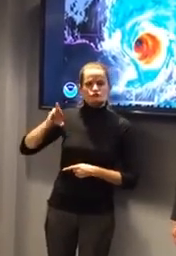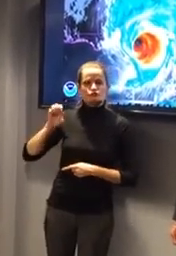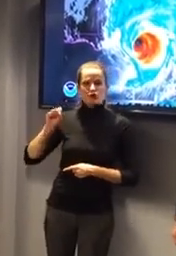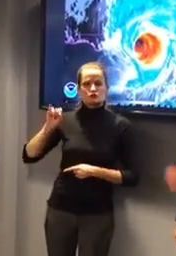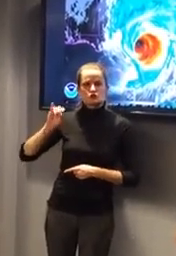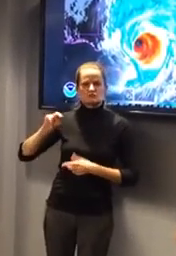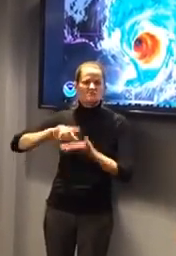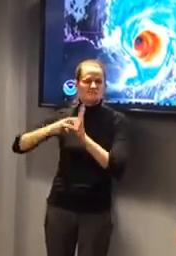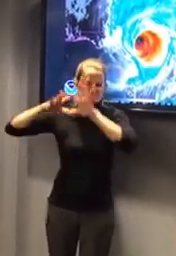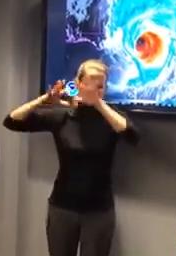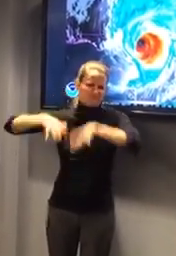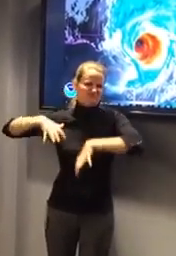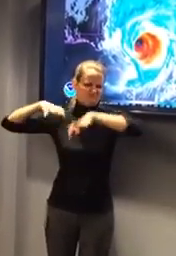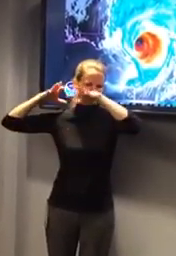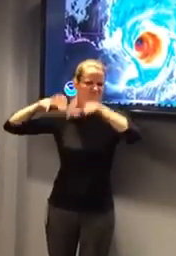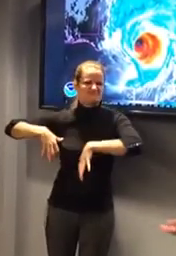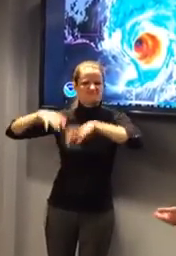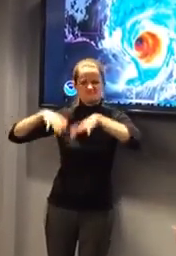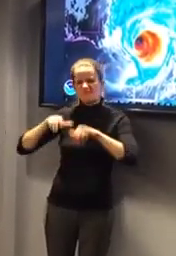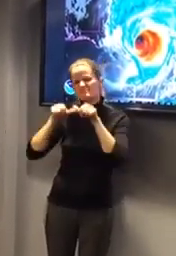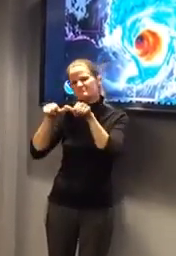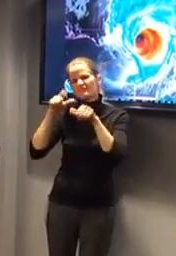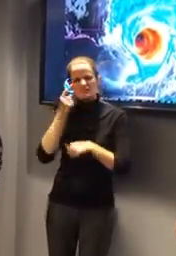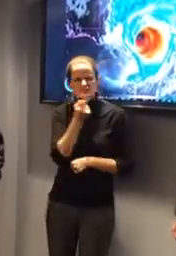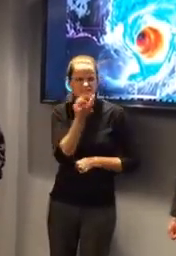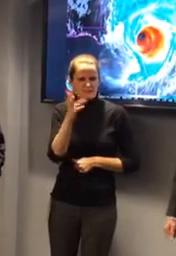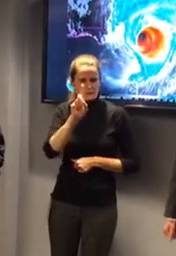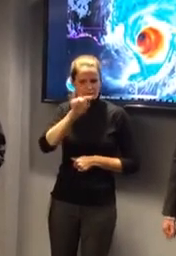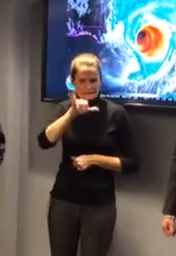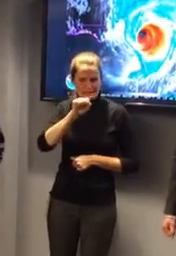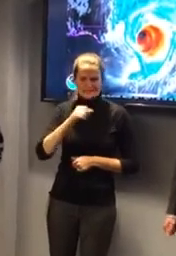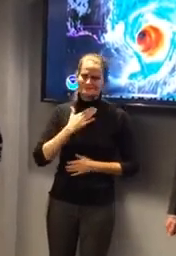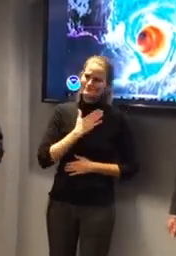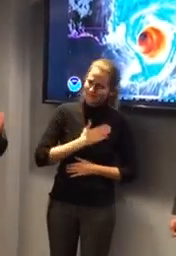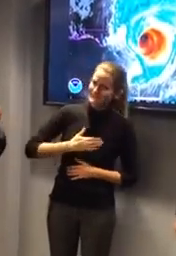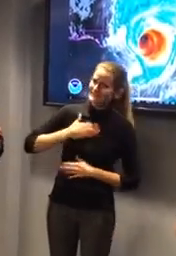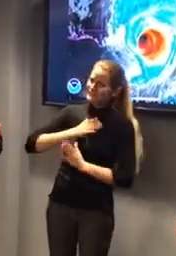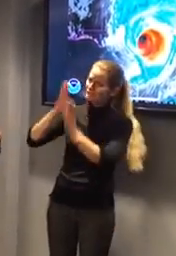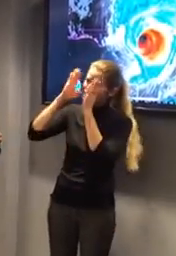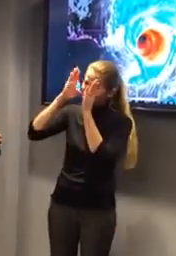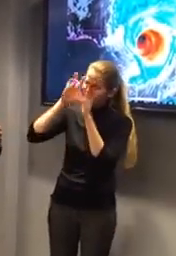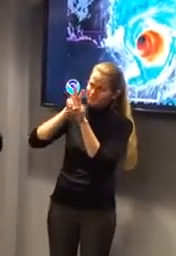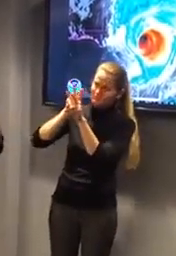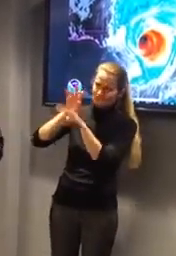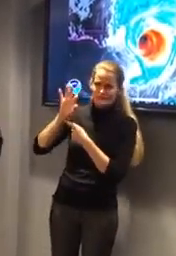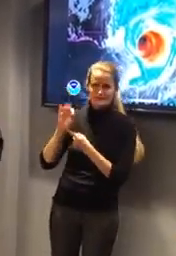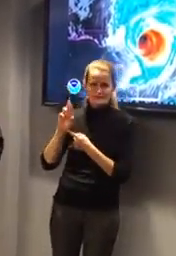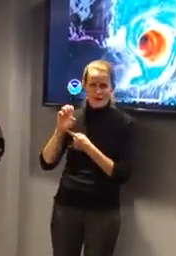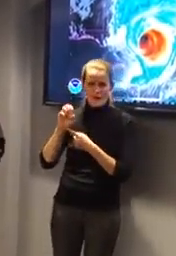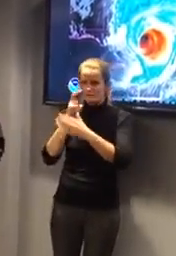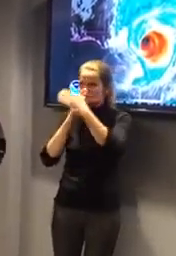Just stay tuned to the latest forecast from the National Weather Service. Okay. So potentially a next week problem, right now we're focused on the immediate significant